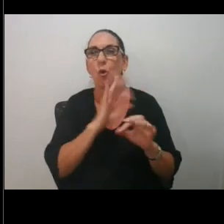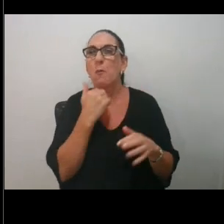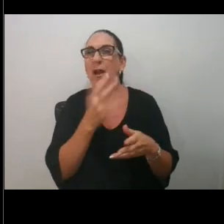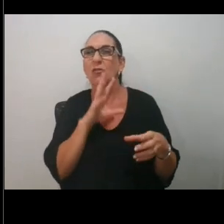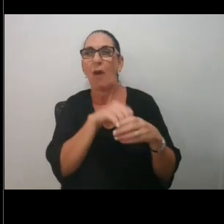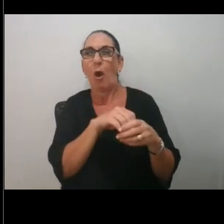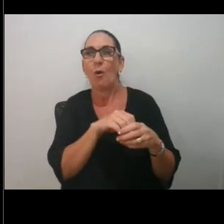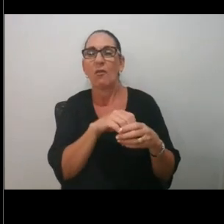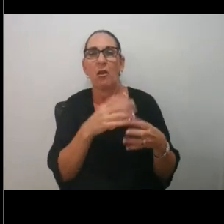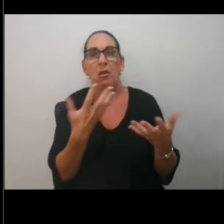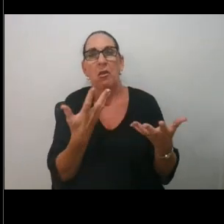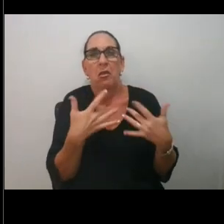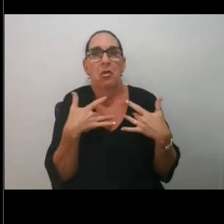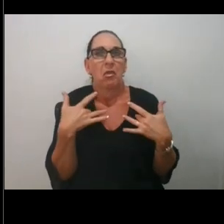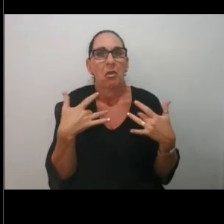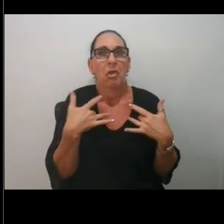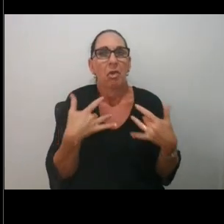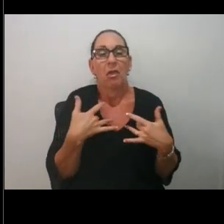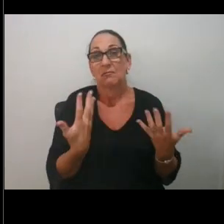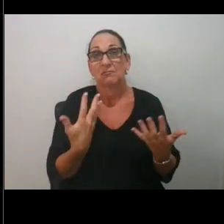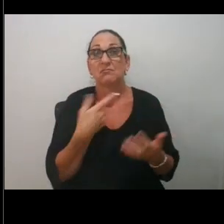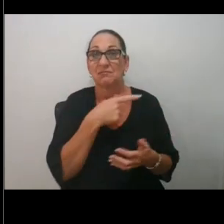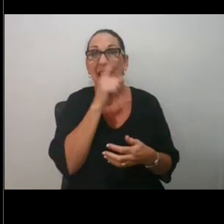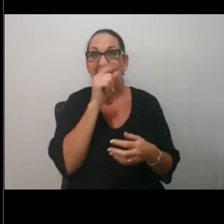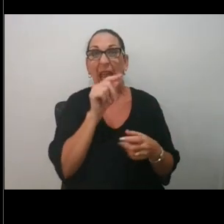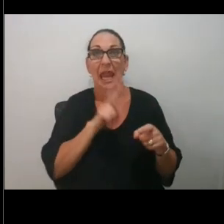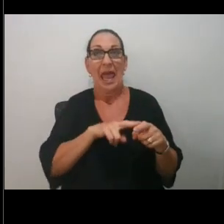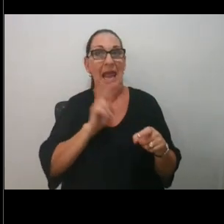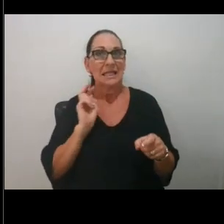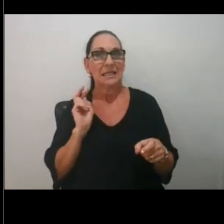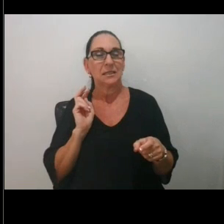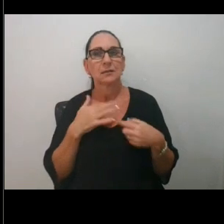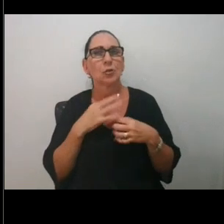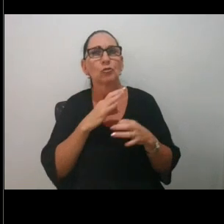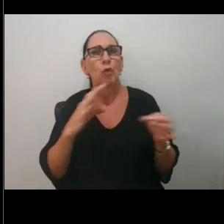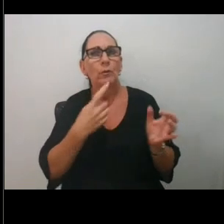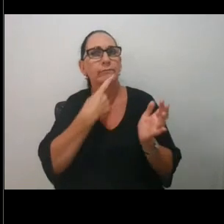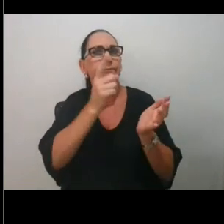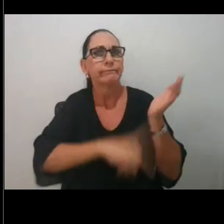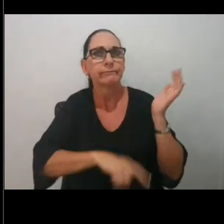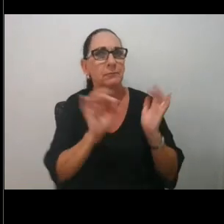consequences for that so we don't have a you know a bail condition that says You must participate